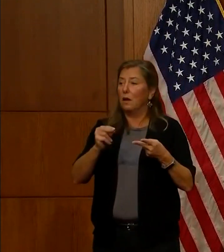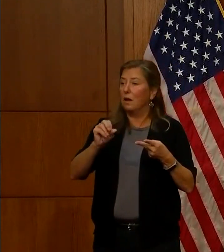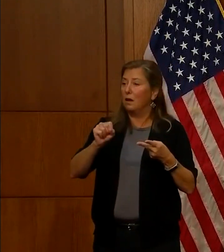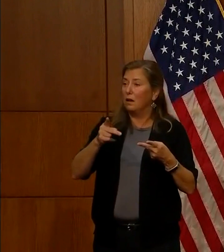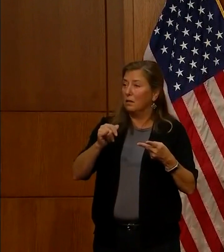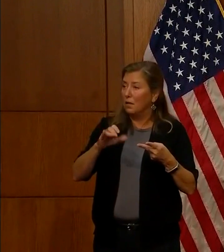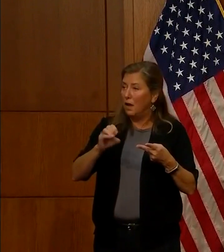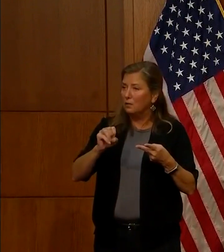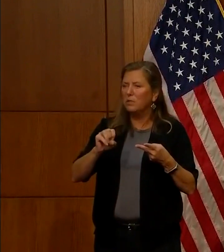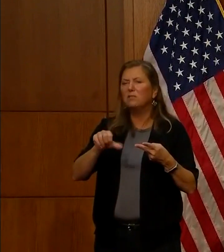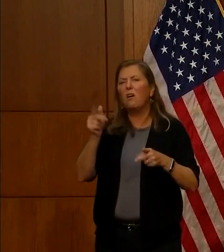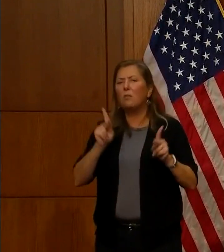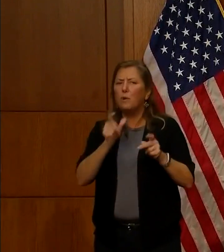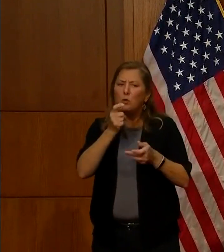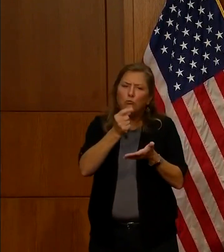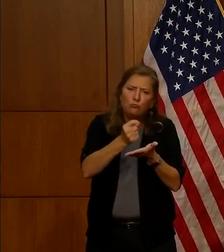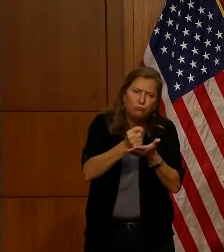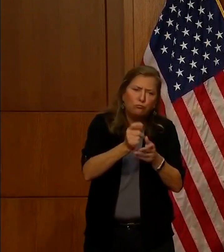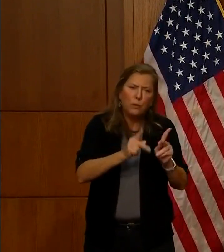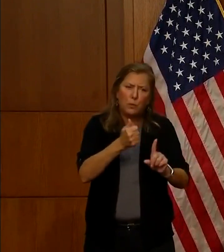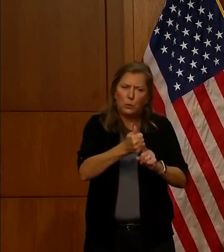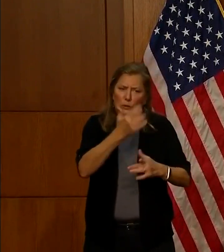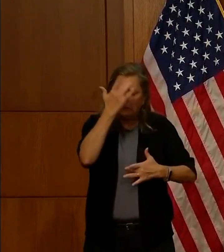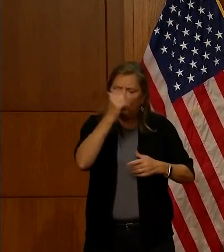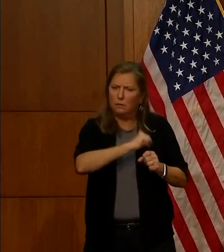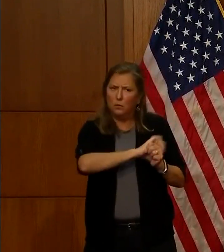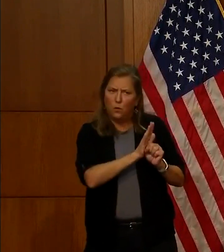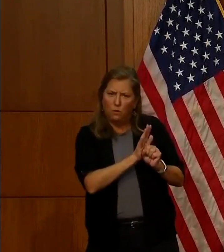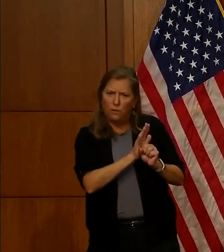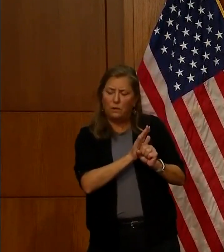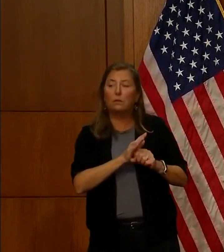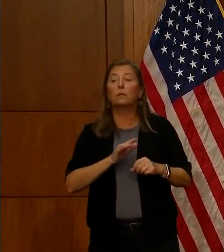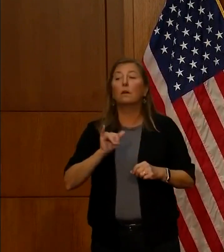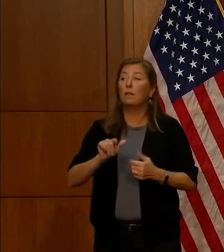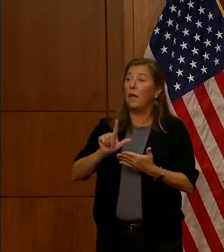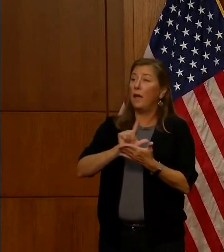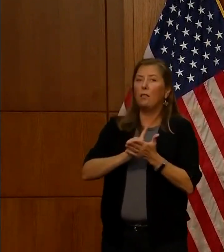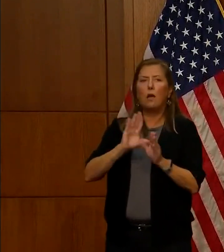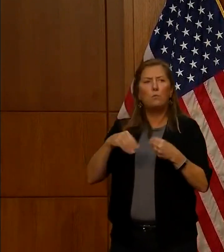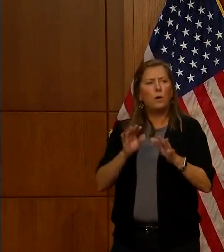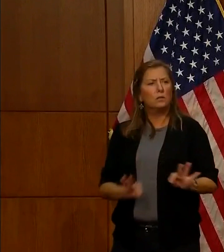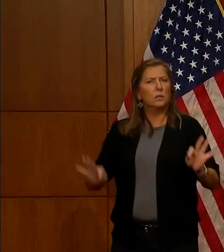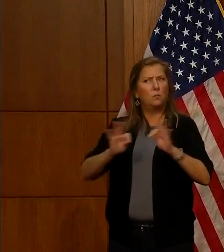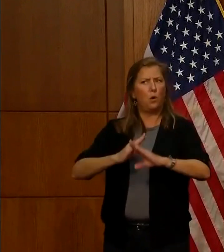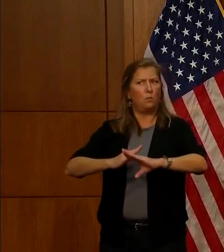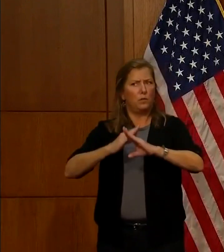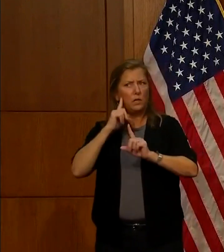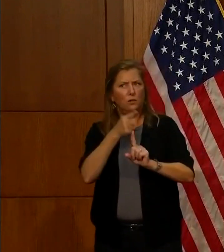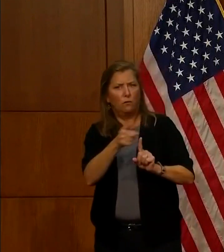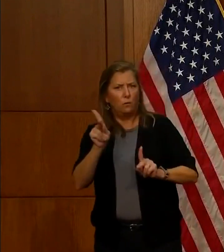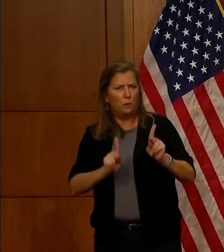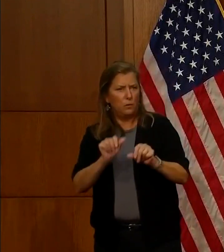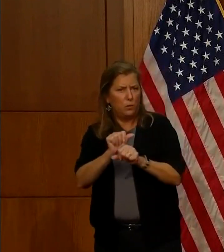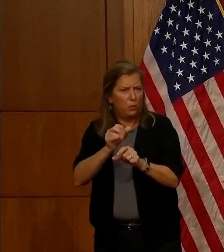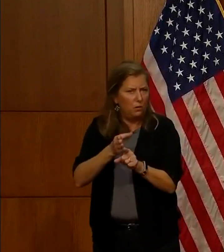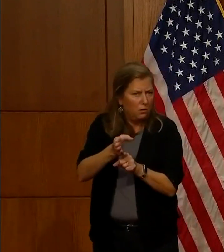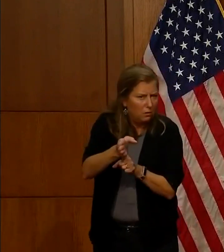FOR HOME HEALTH WORKERS HOSPICE WORKERS AND OTHERS WHO ARE TREATING COVERT PATIENTS. THIS